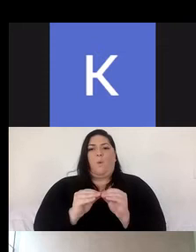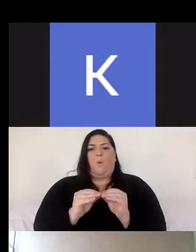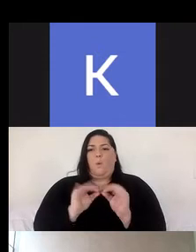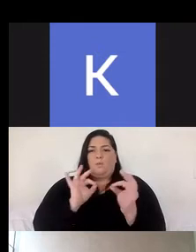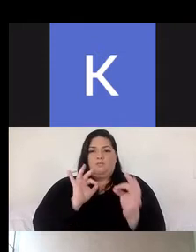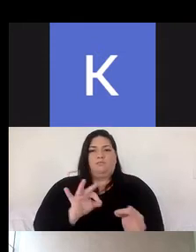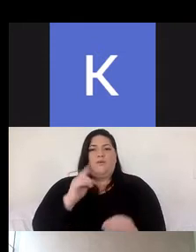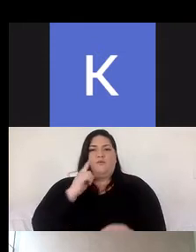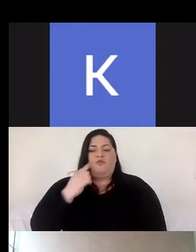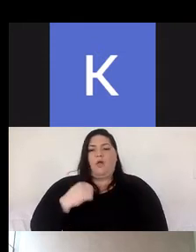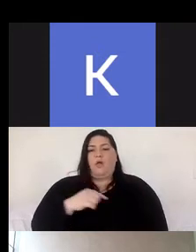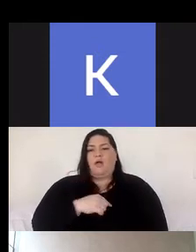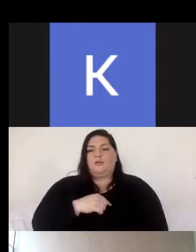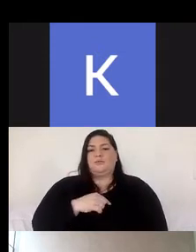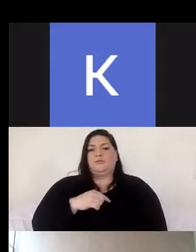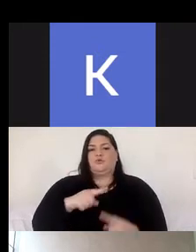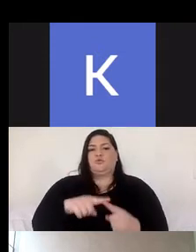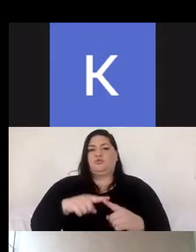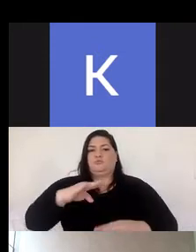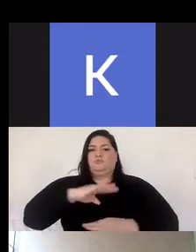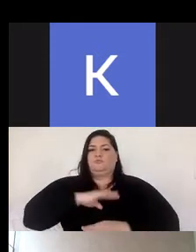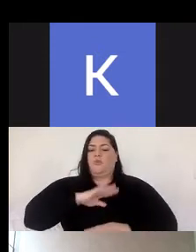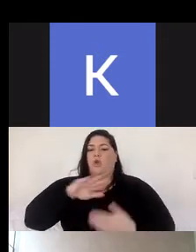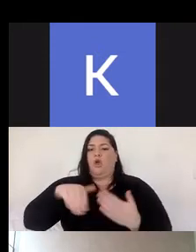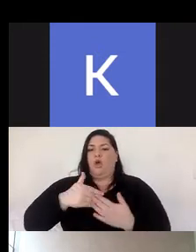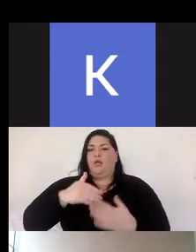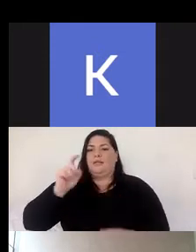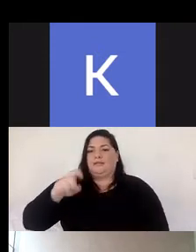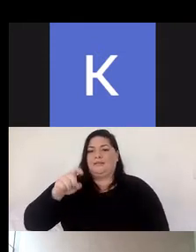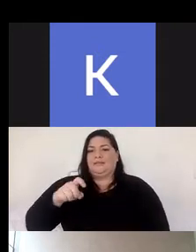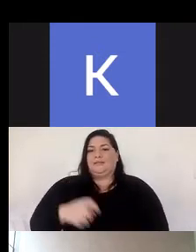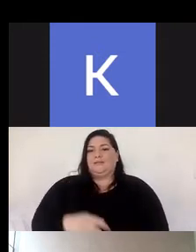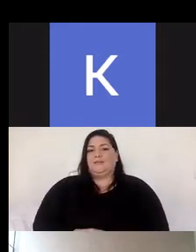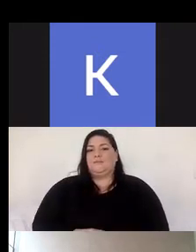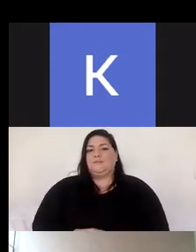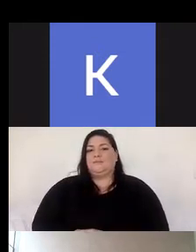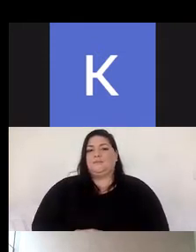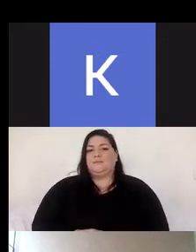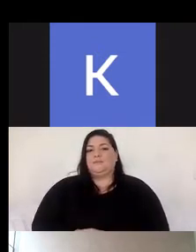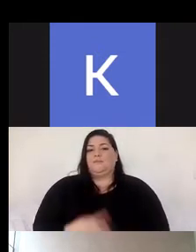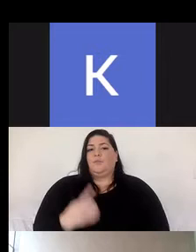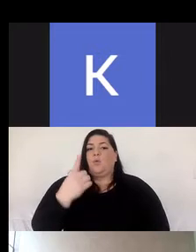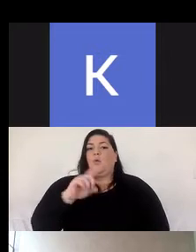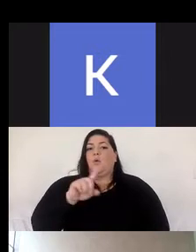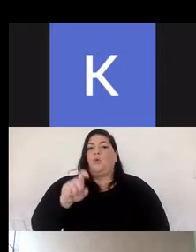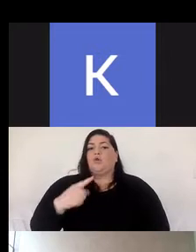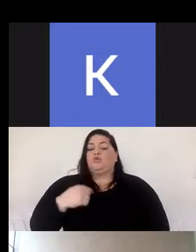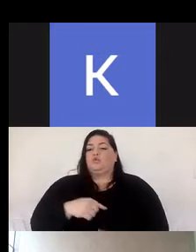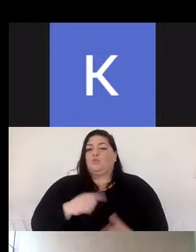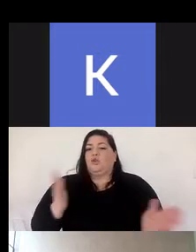to fulfill all these different needs. One question that we encourage you to ask yourself